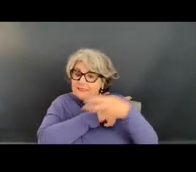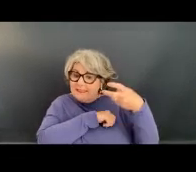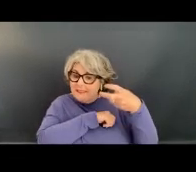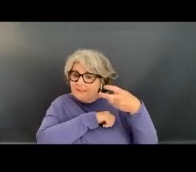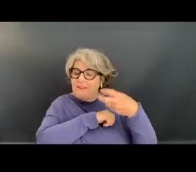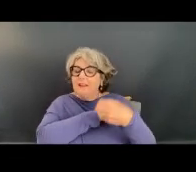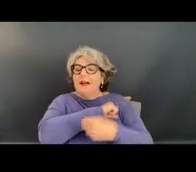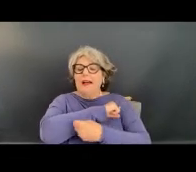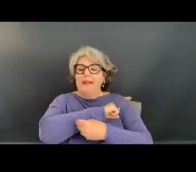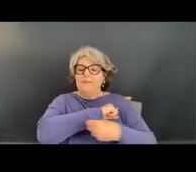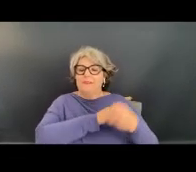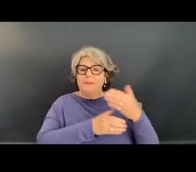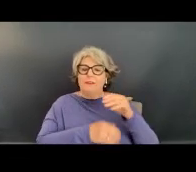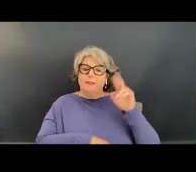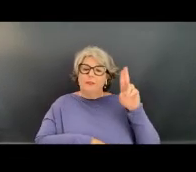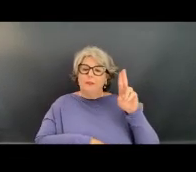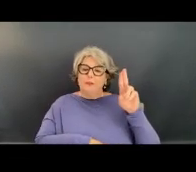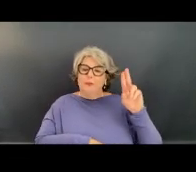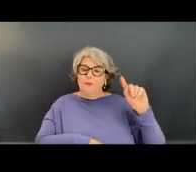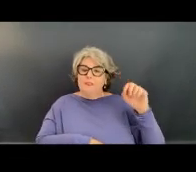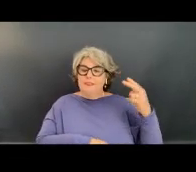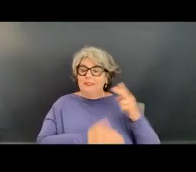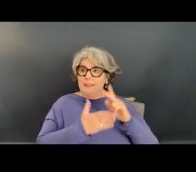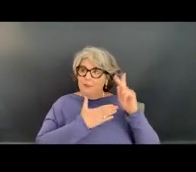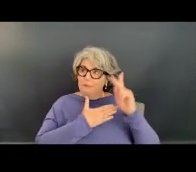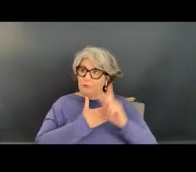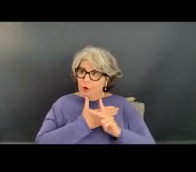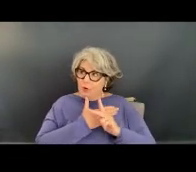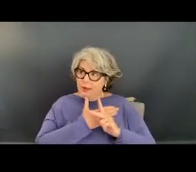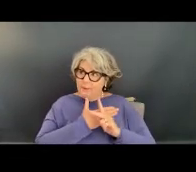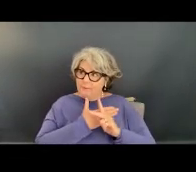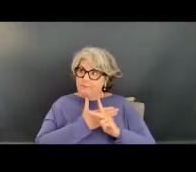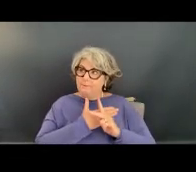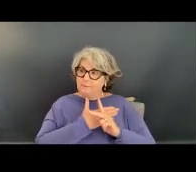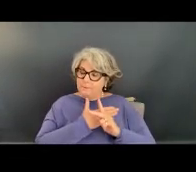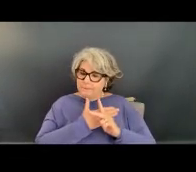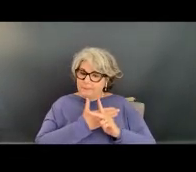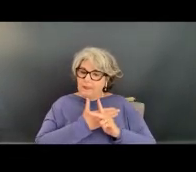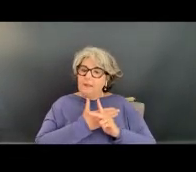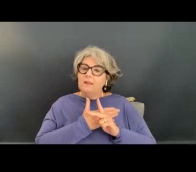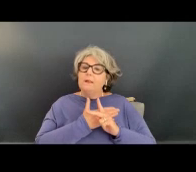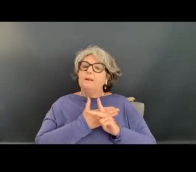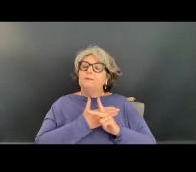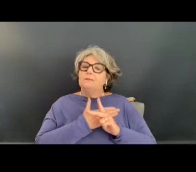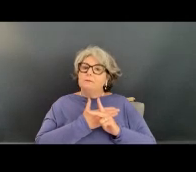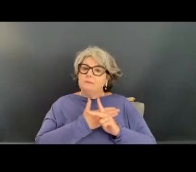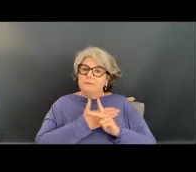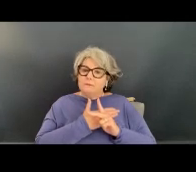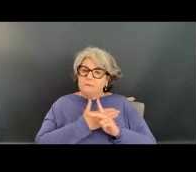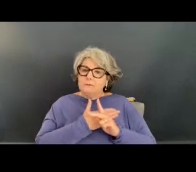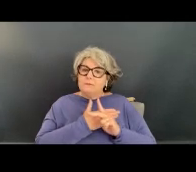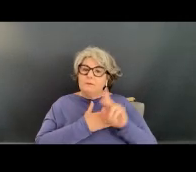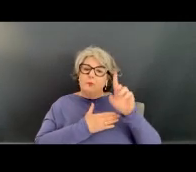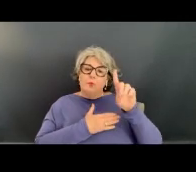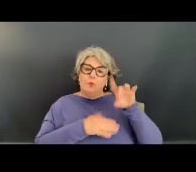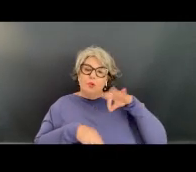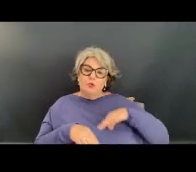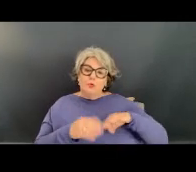something that is a foundational component of EU Teach program, which are a couple of introductory one credit courses